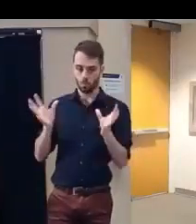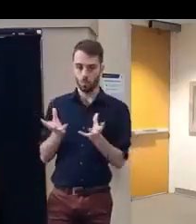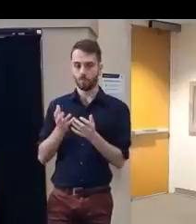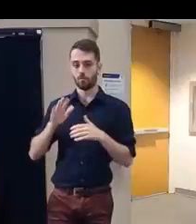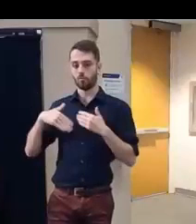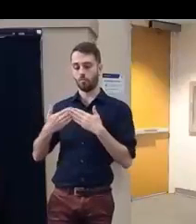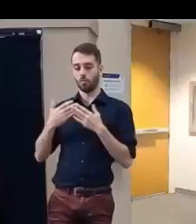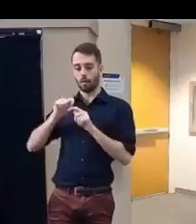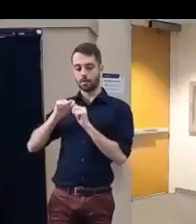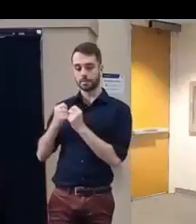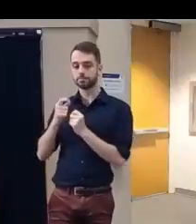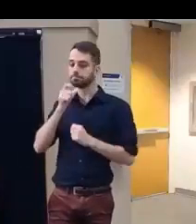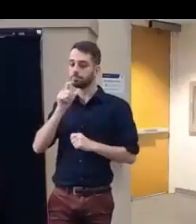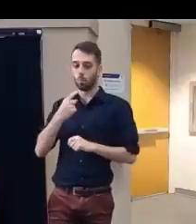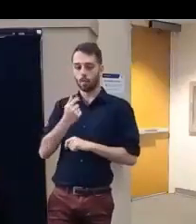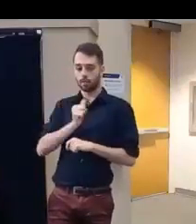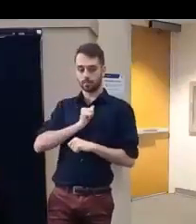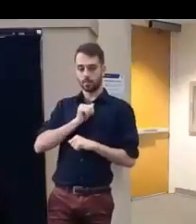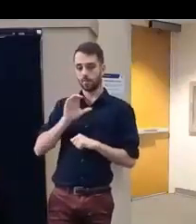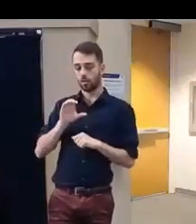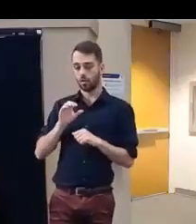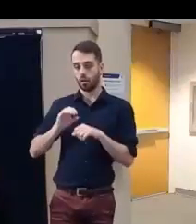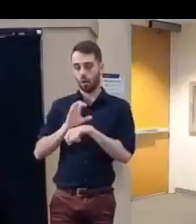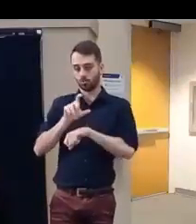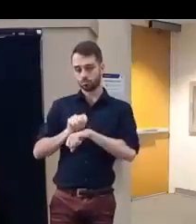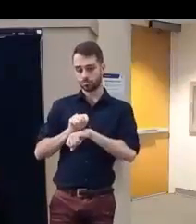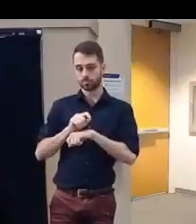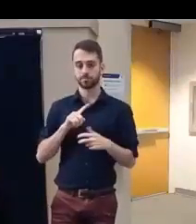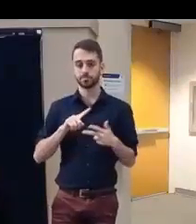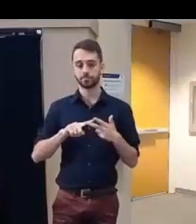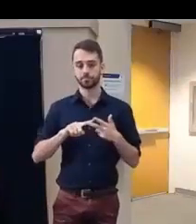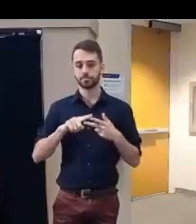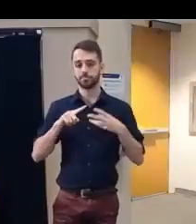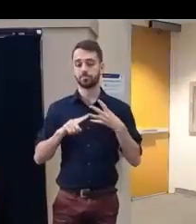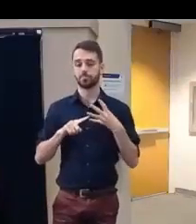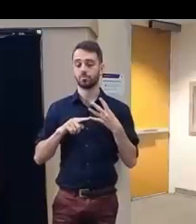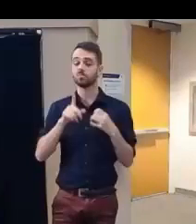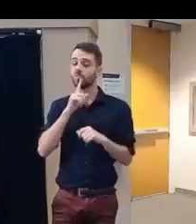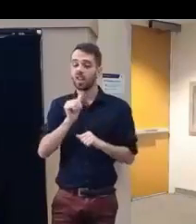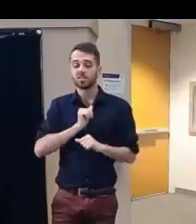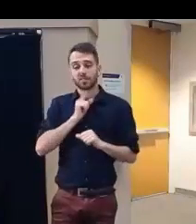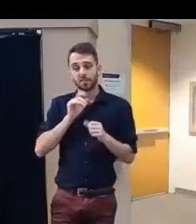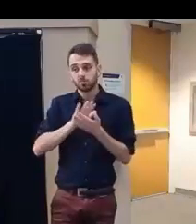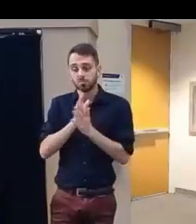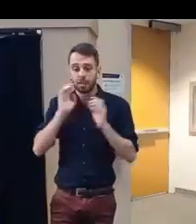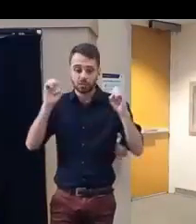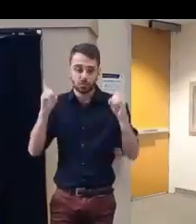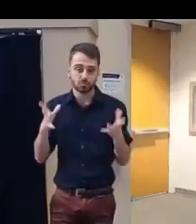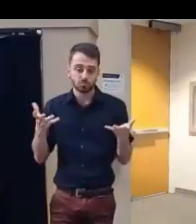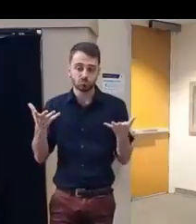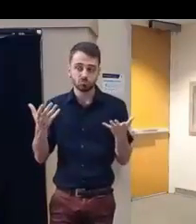not just the consultee be an educator educate patients families and our teams